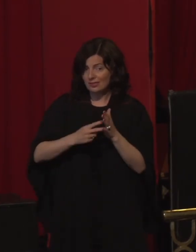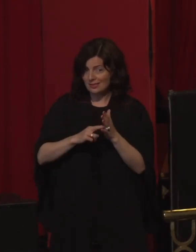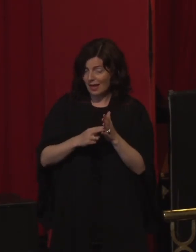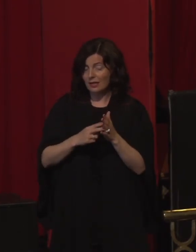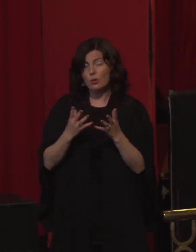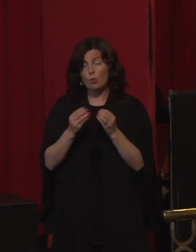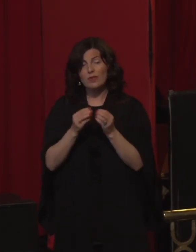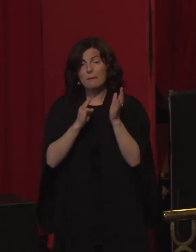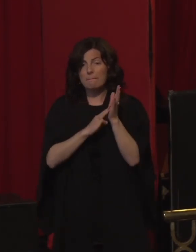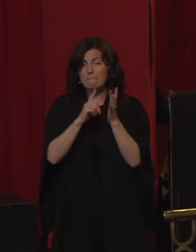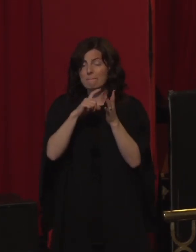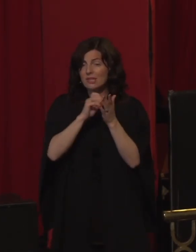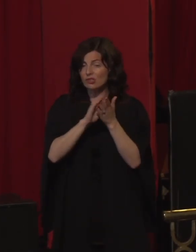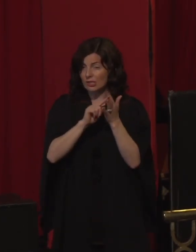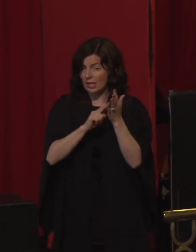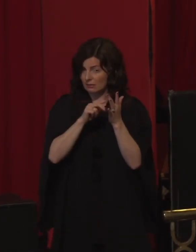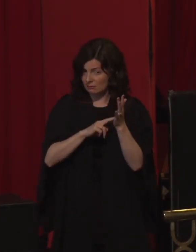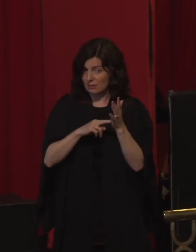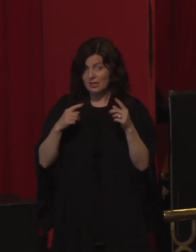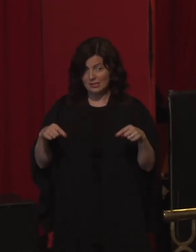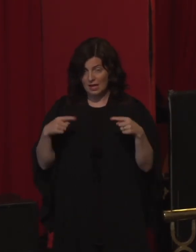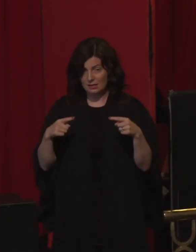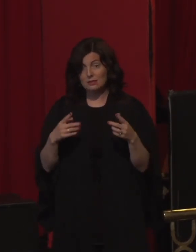Tyres as well as the university which have proven to be valuable experiences.